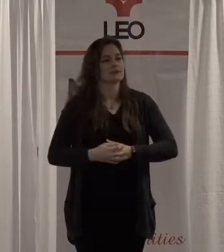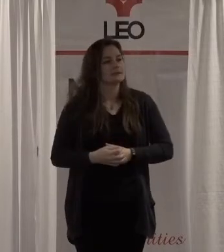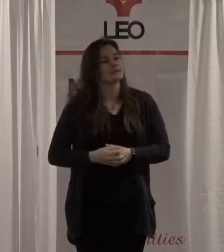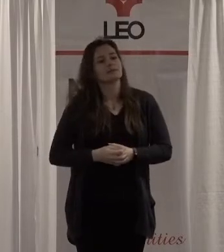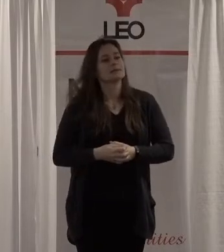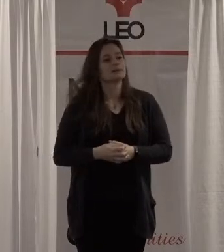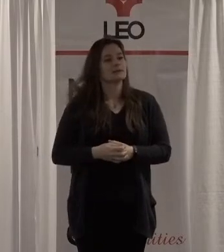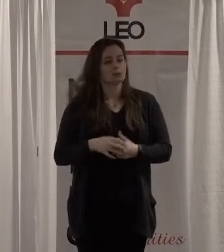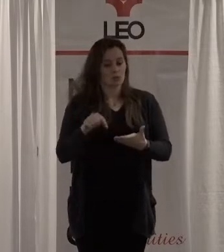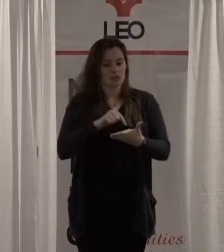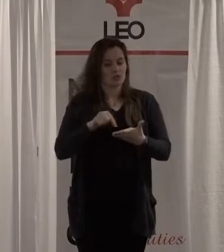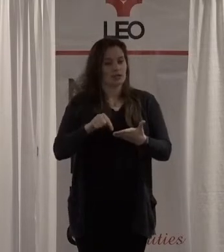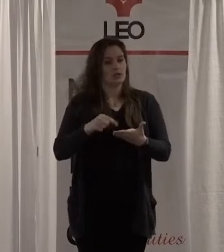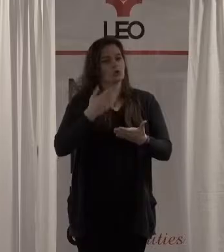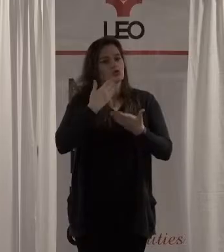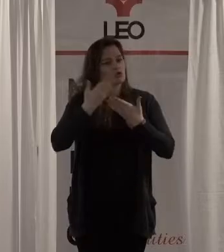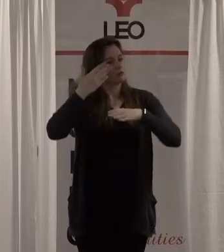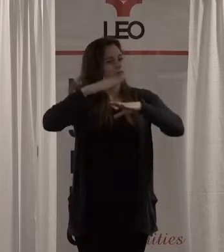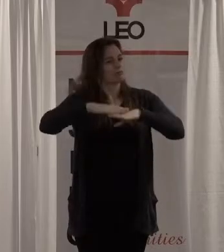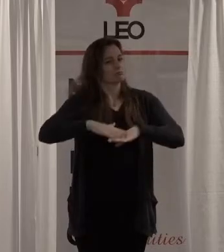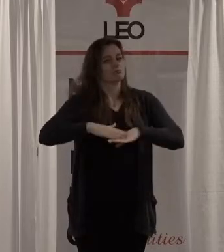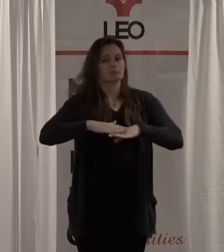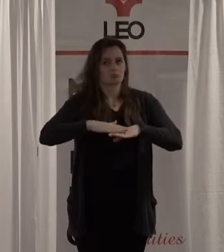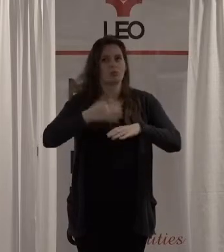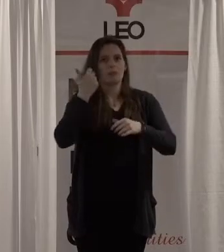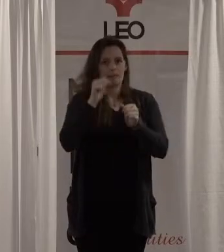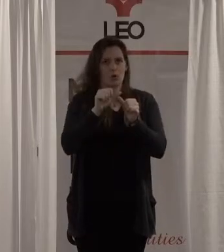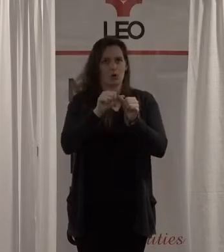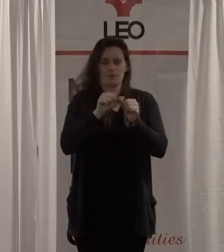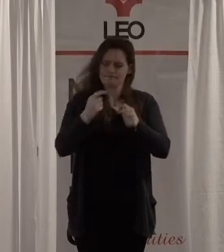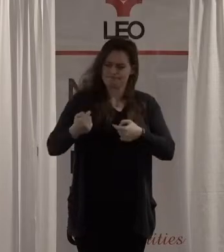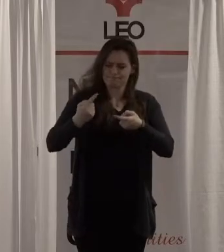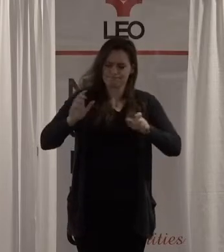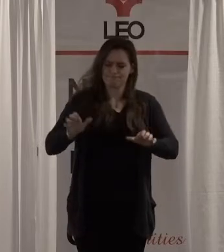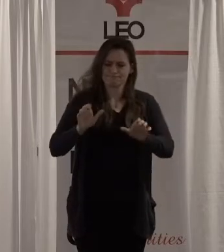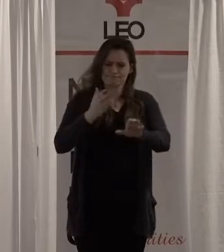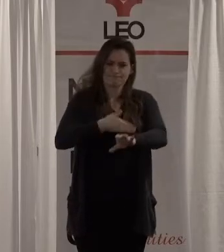OF HOW FAR WE HAVE COME AND HOW MUCH MORE WE CAN ACHIEVE WHEN WE CENTRE THE VOICES, TALENTS